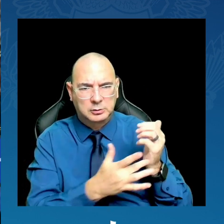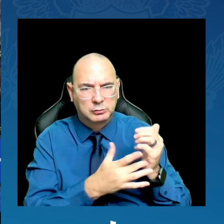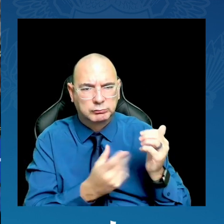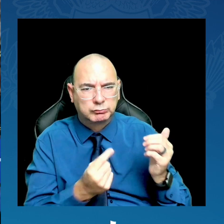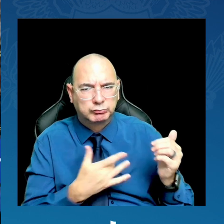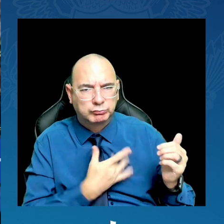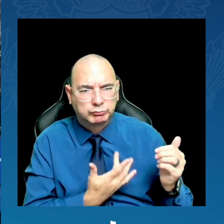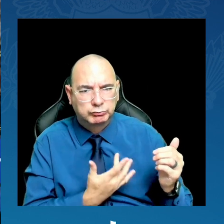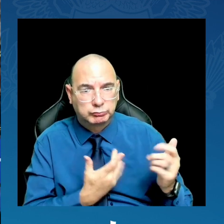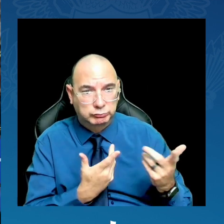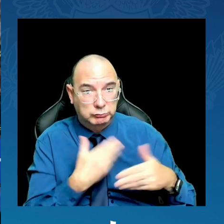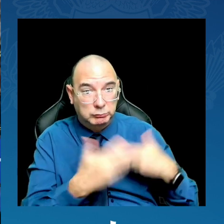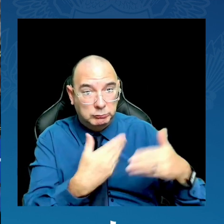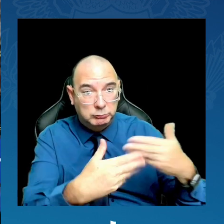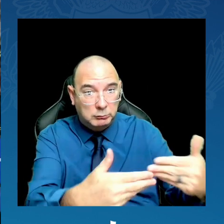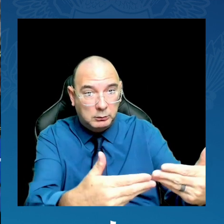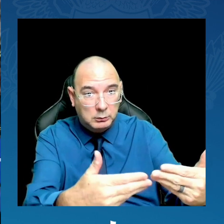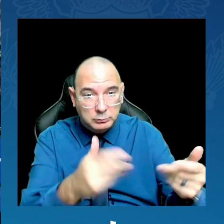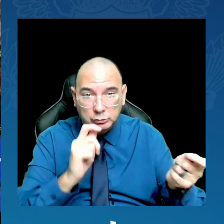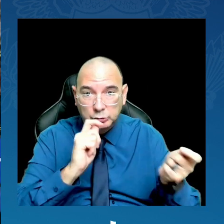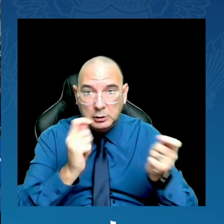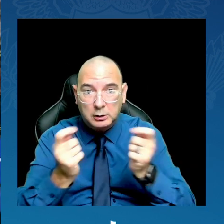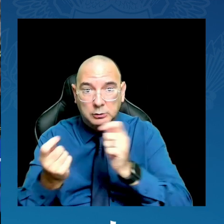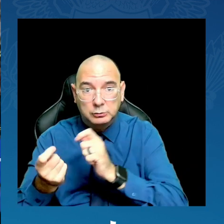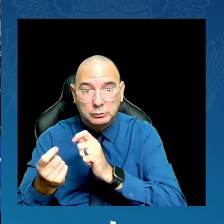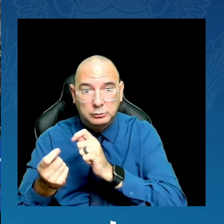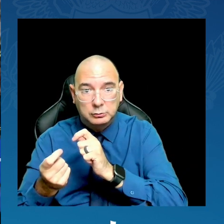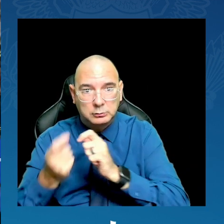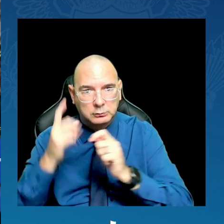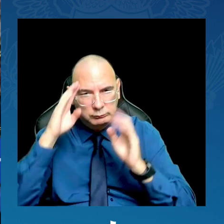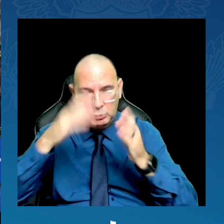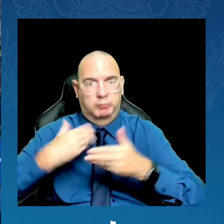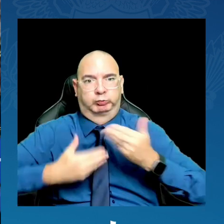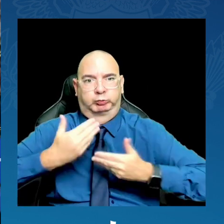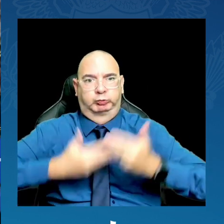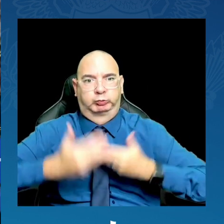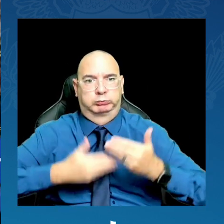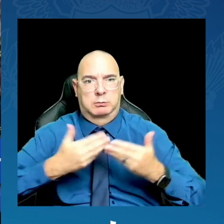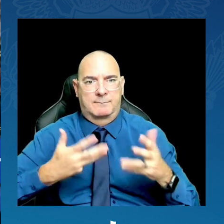and their innovation is moving forward so rapidly to the point